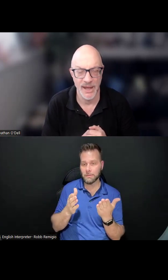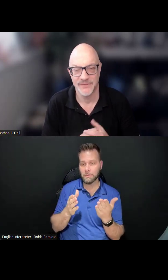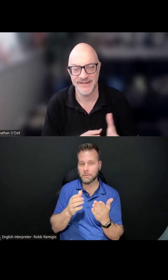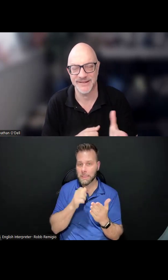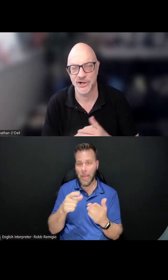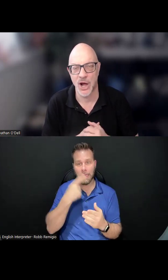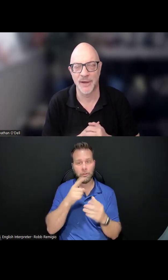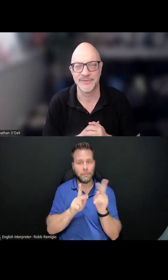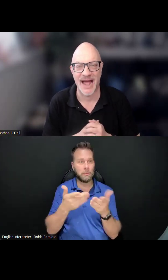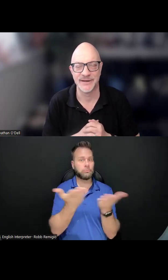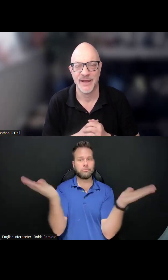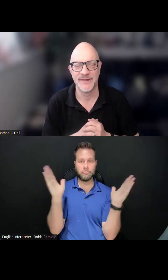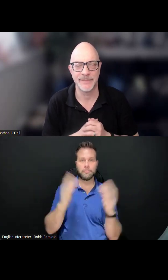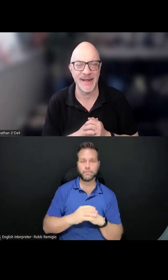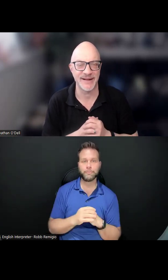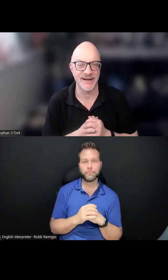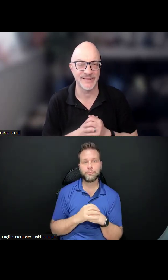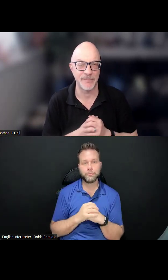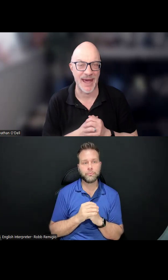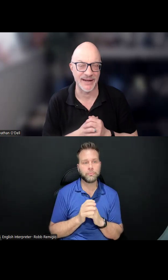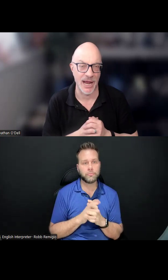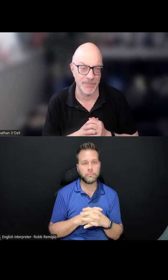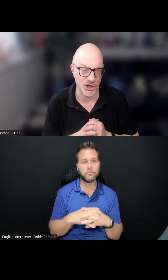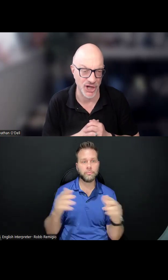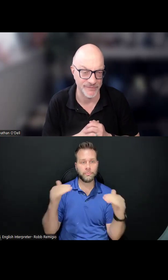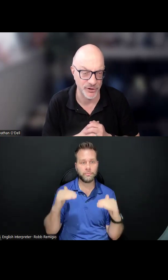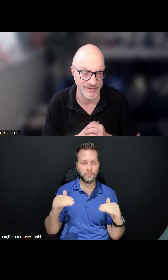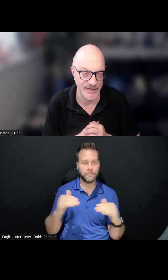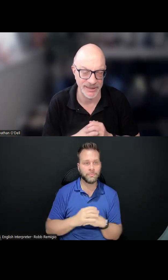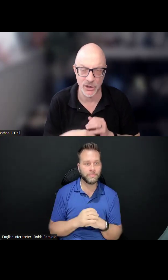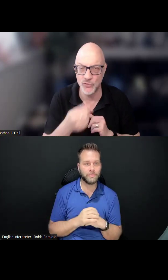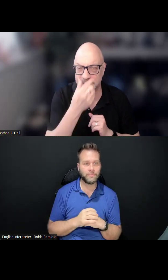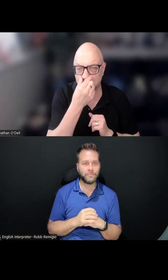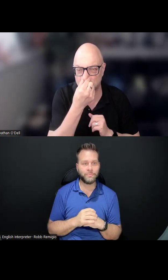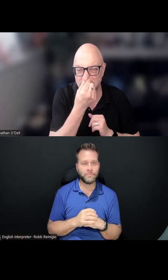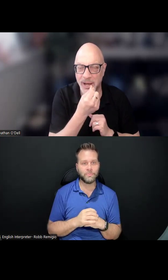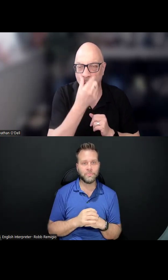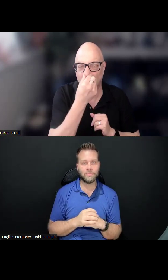specific individuals who need it. This is basically a schematic. I apologize for it.